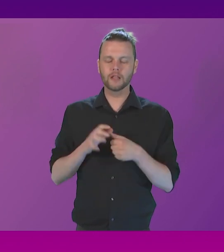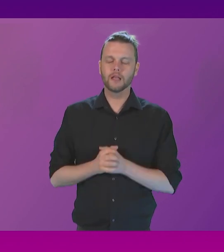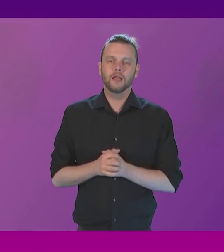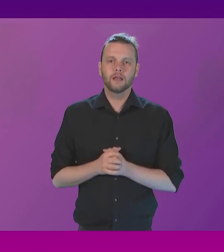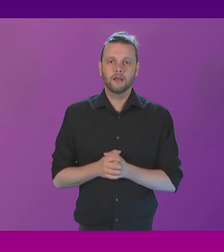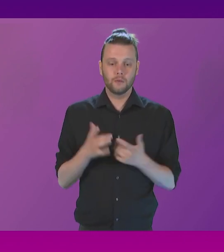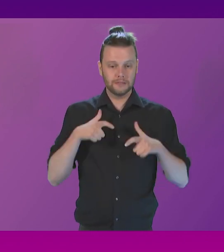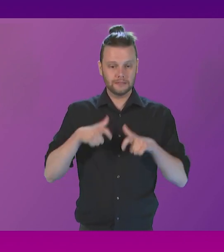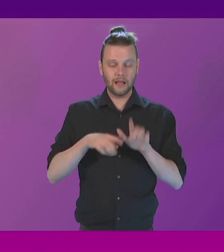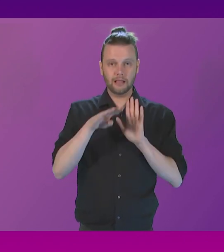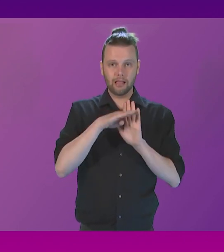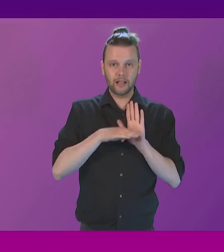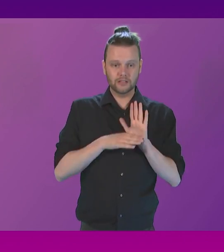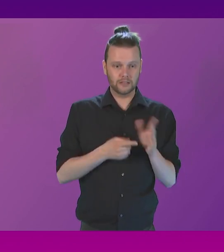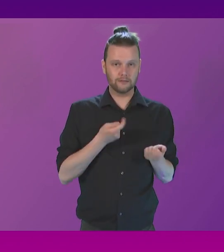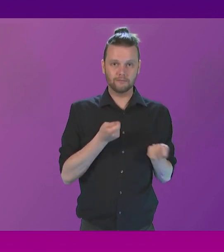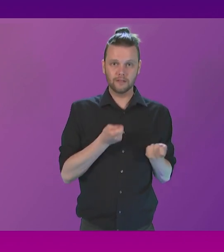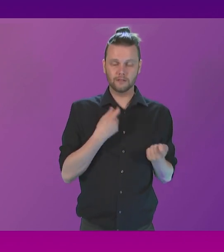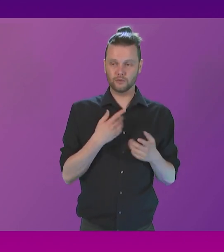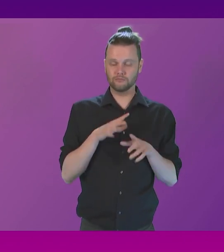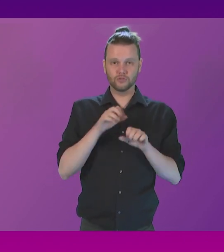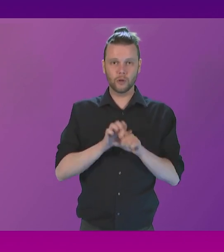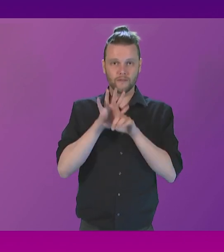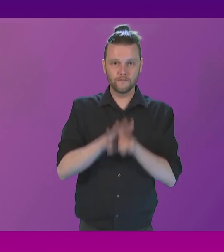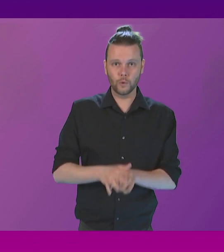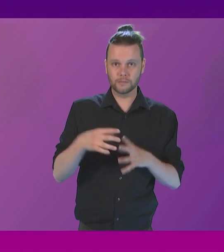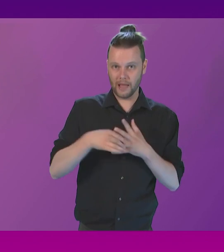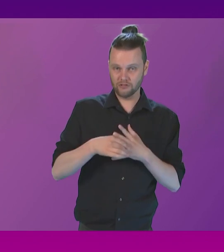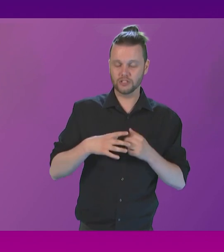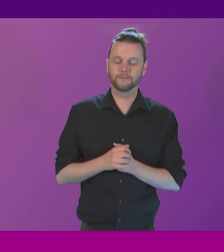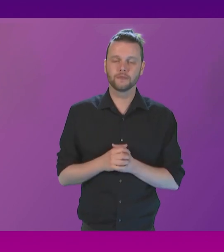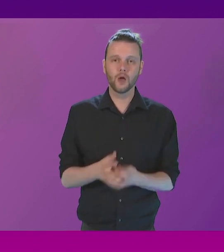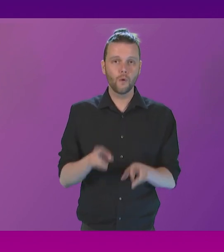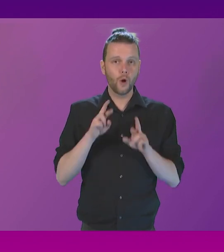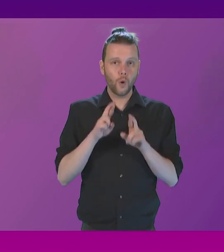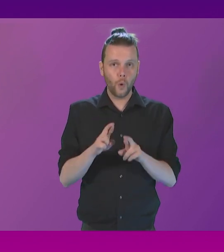legislative provision against forced marriage. We hope that, with the Parliament’s approval,